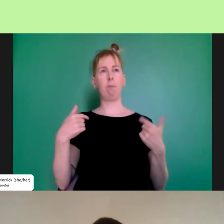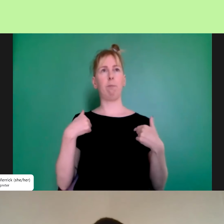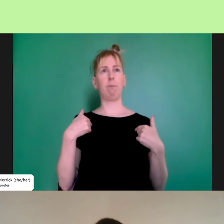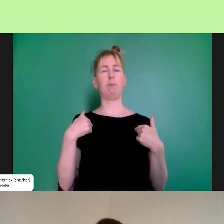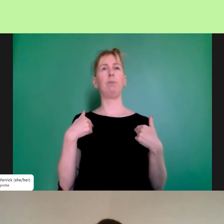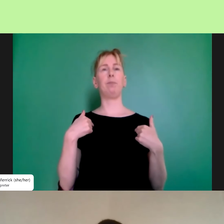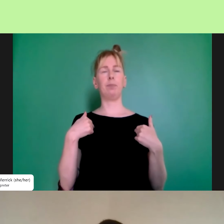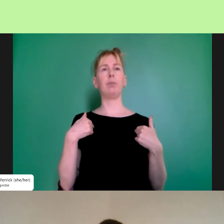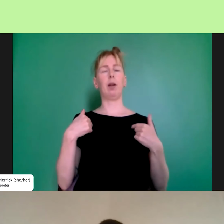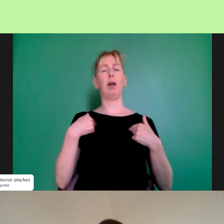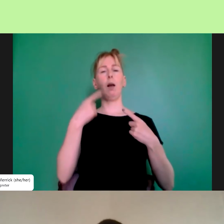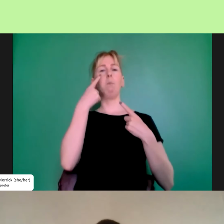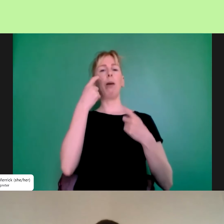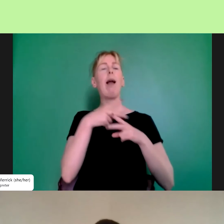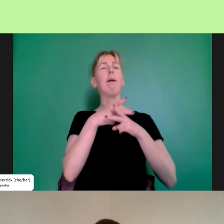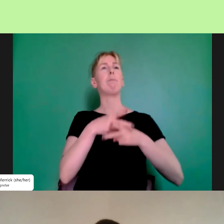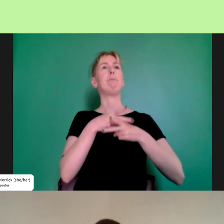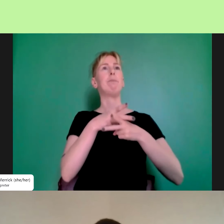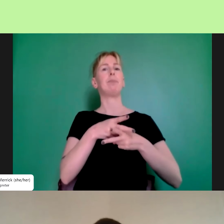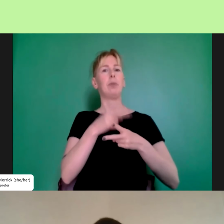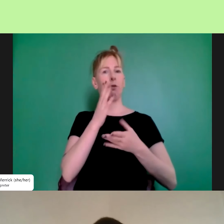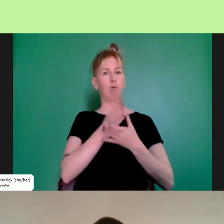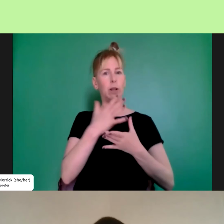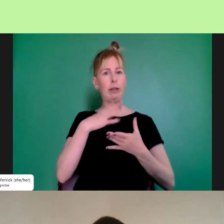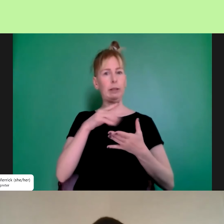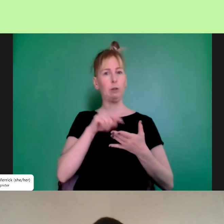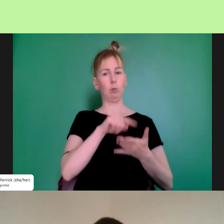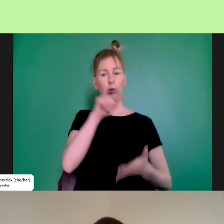and say actually, to move from a place like, I actually don't know how someone else